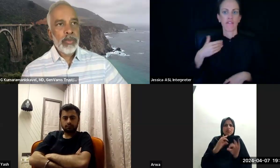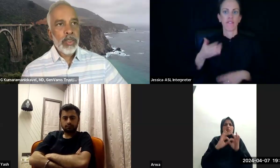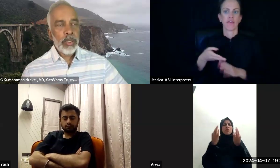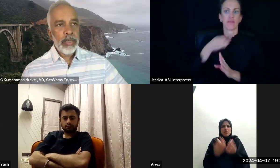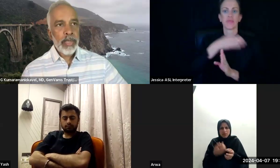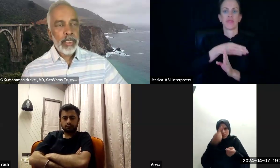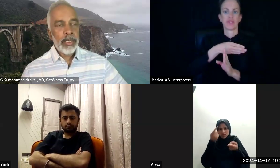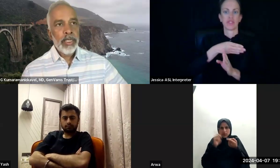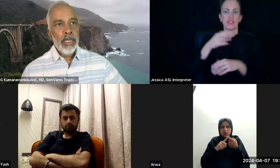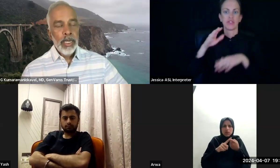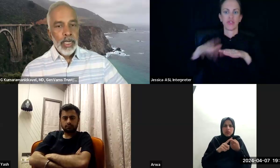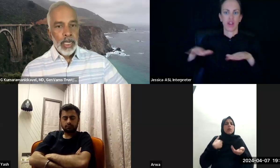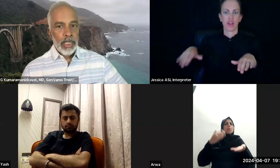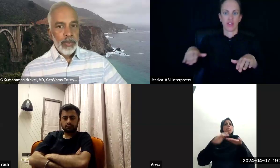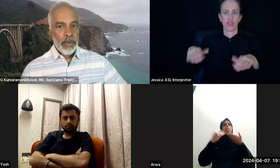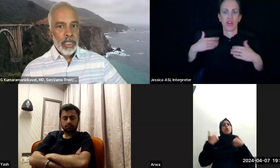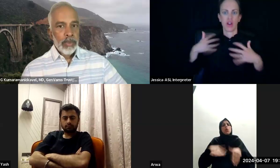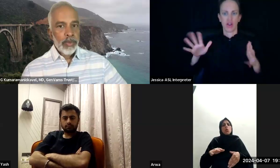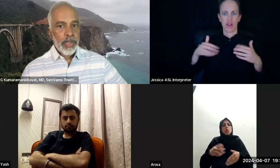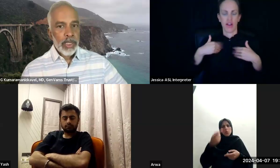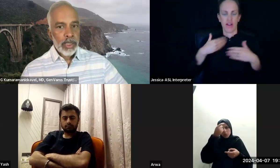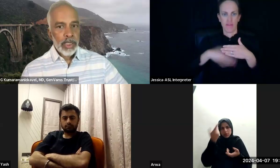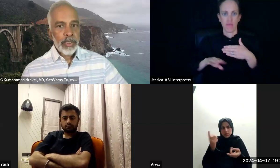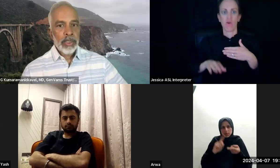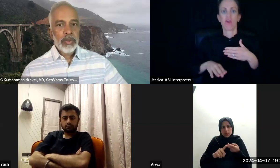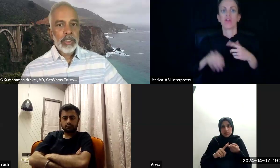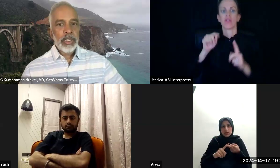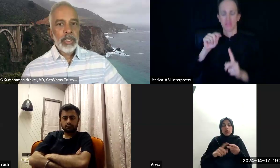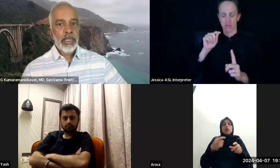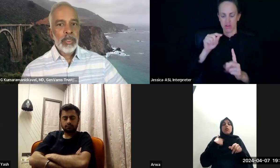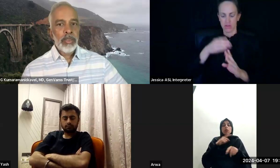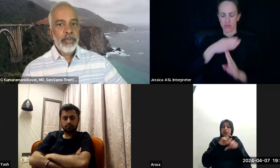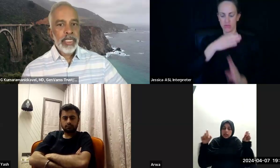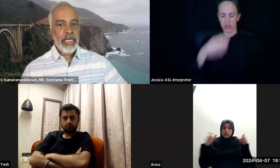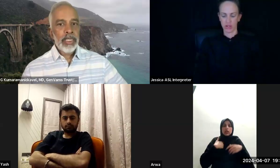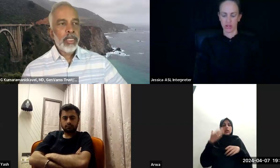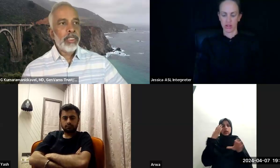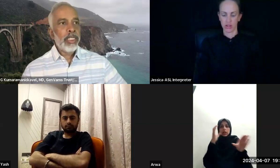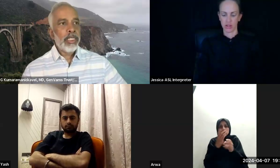have been already married and therefore they come for preconception counseling or prenatal genetic